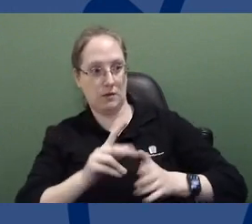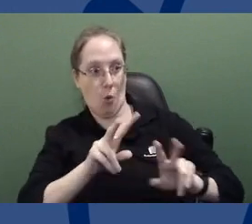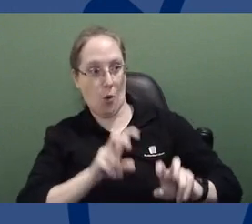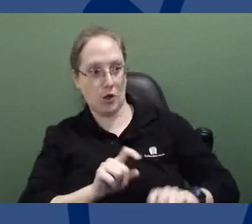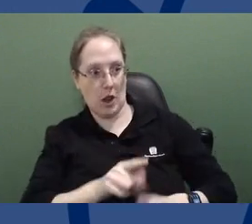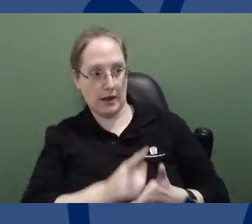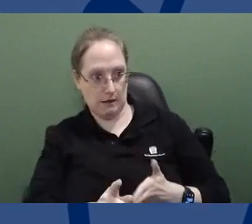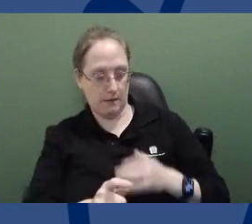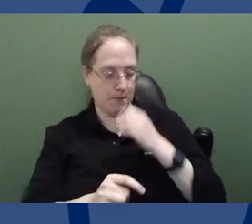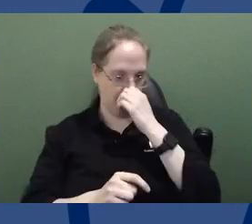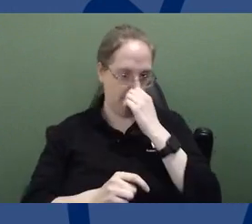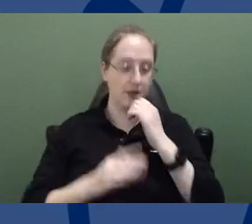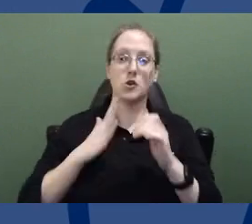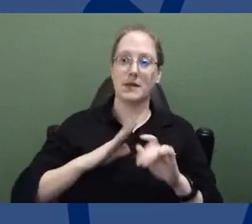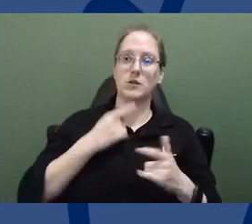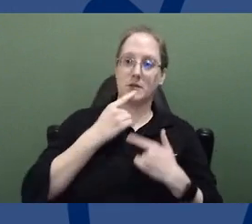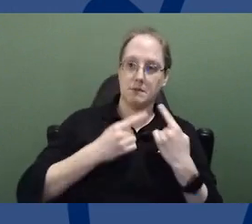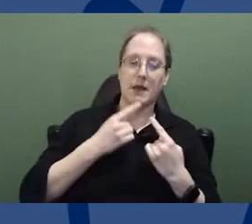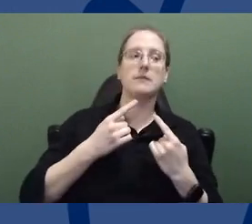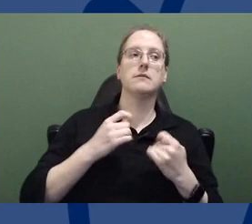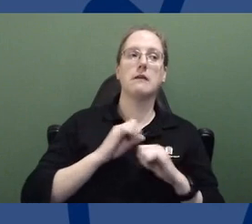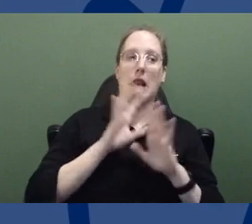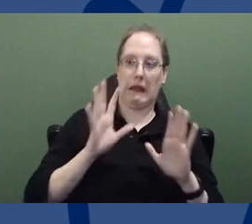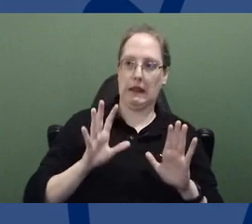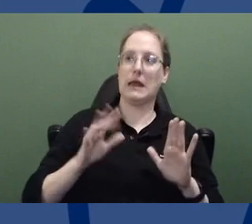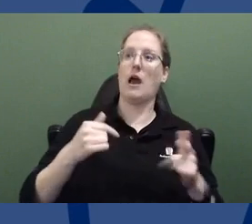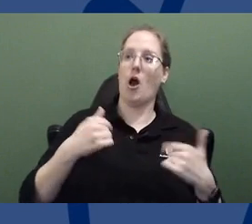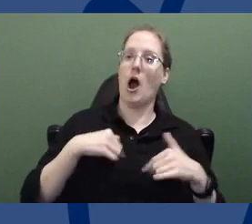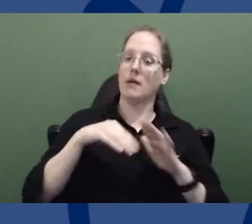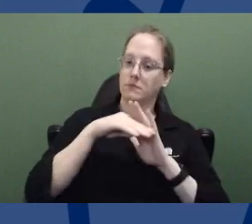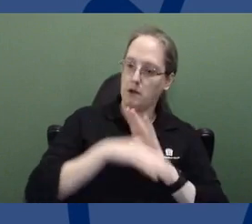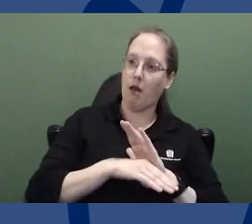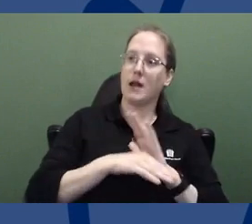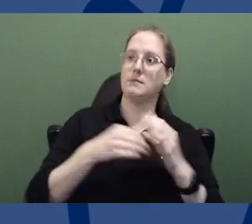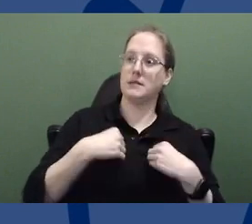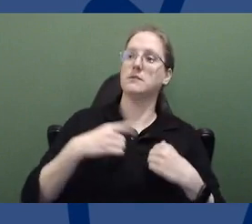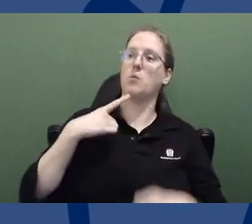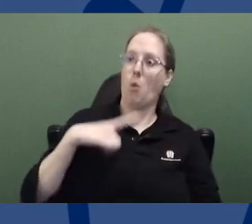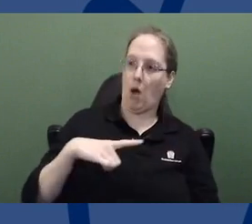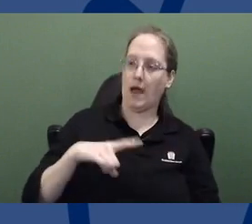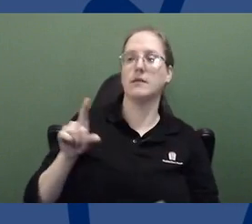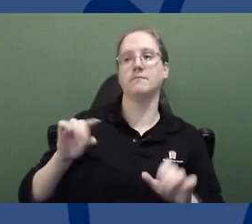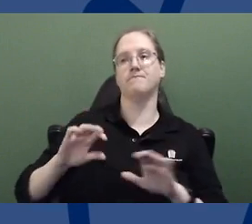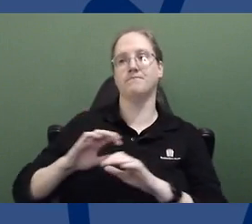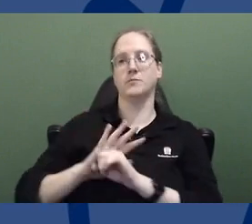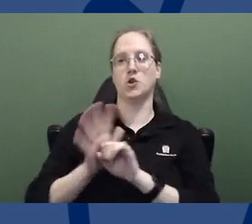experienced that decline in business and that that decline can be attributed to the restrictions in place.